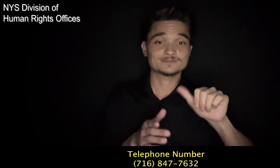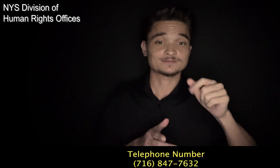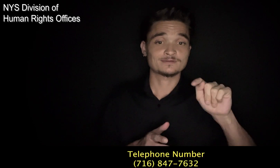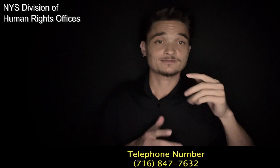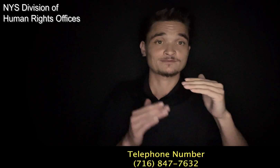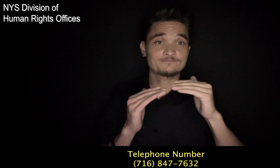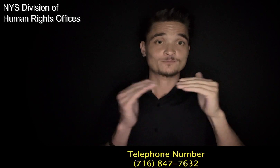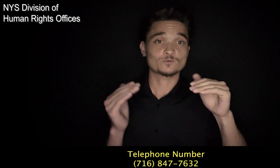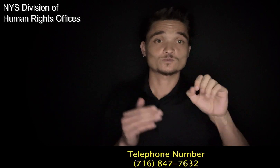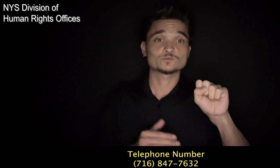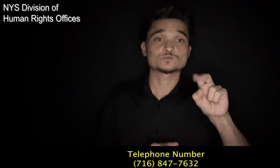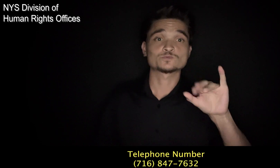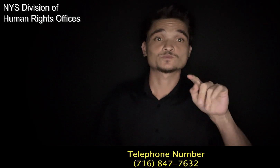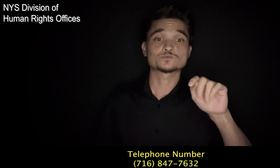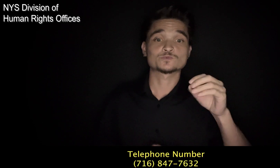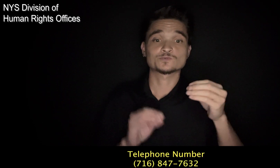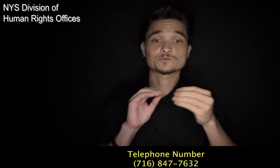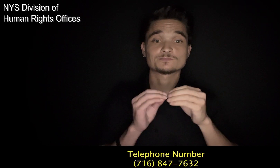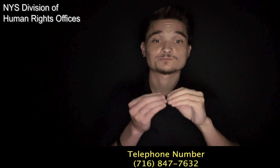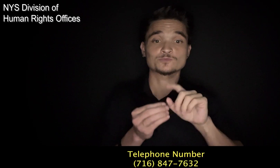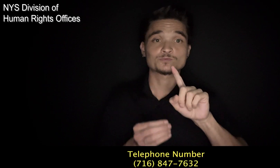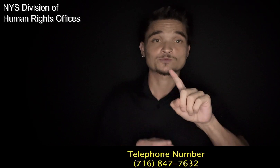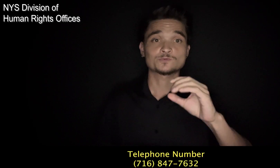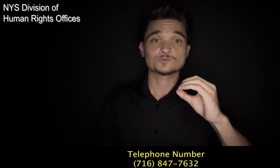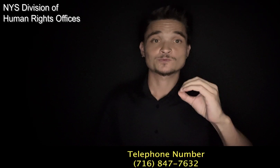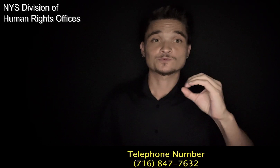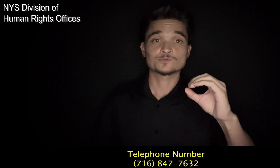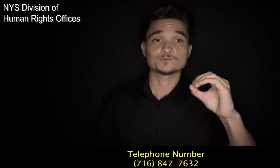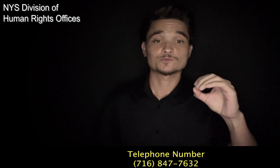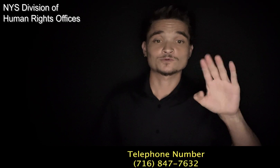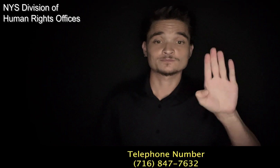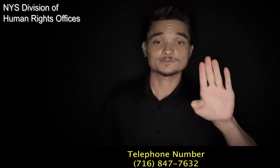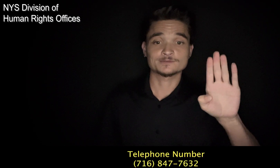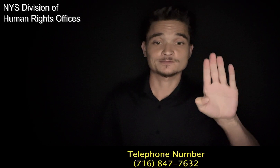Telephone Number (716) 847-7632